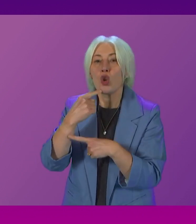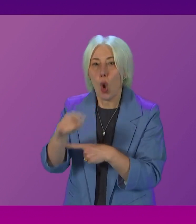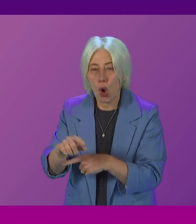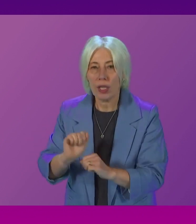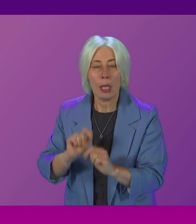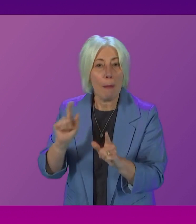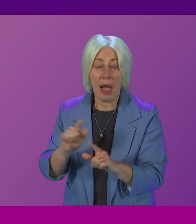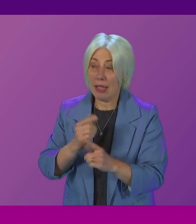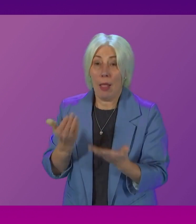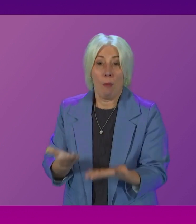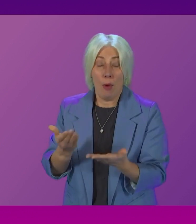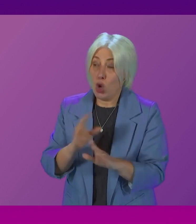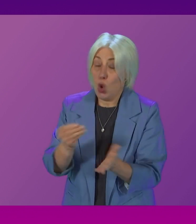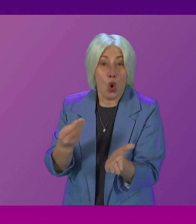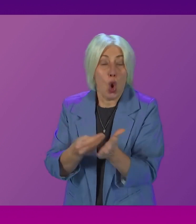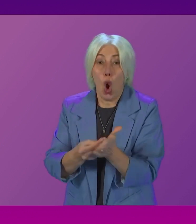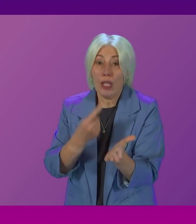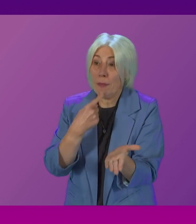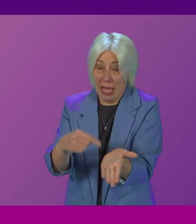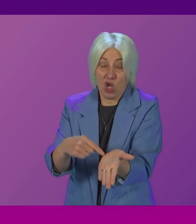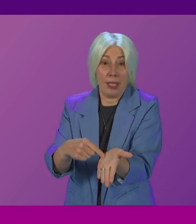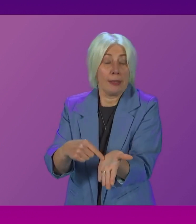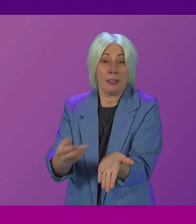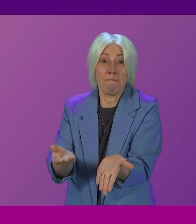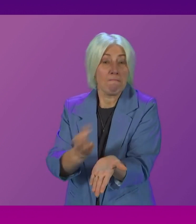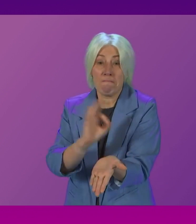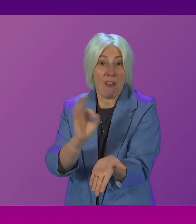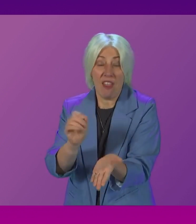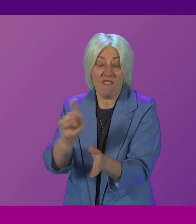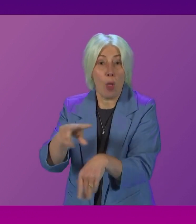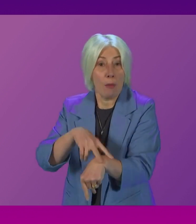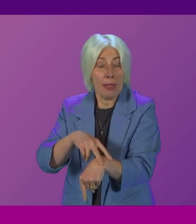none of the costs incurred by Police Scotland